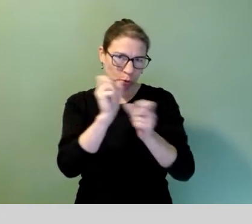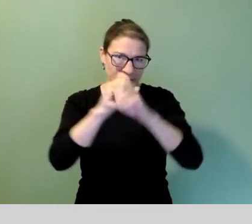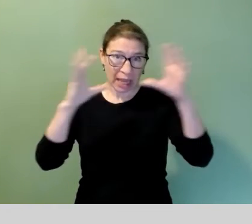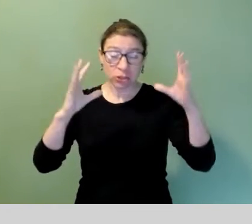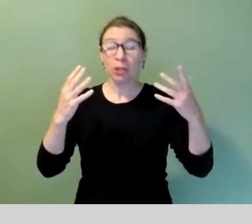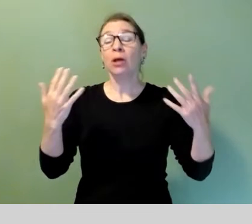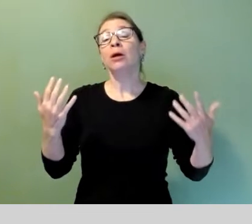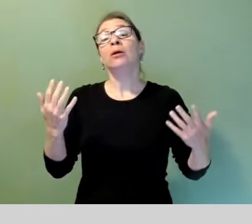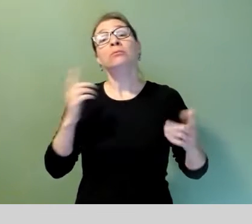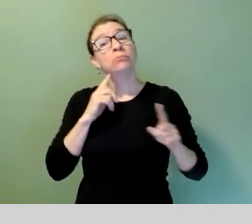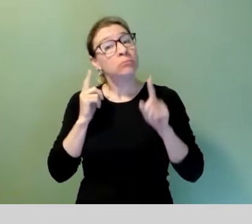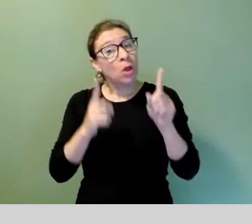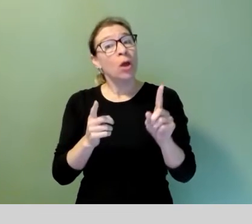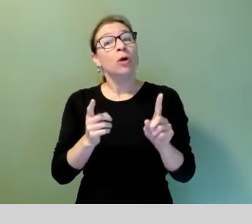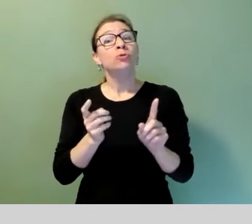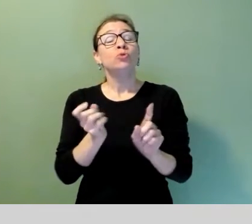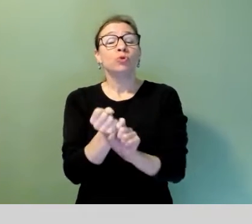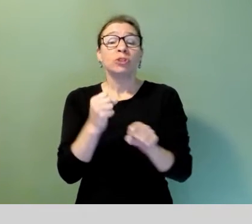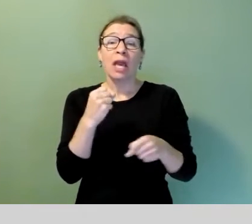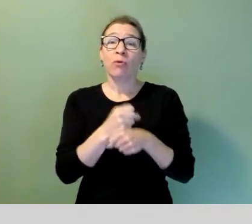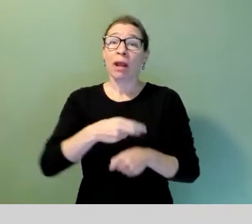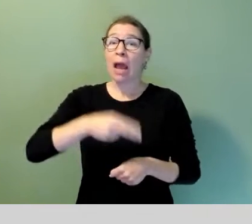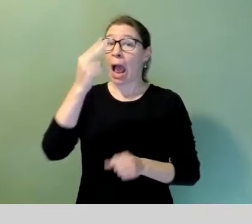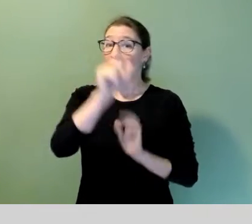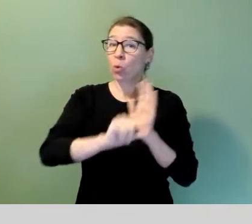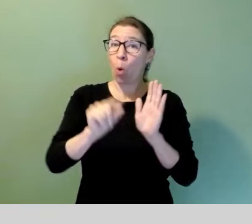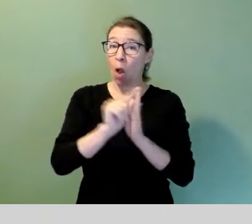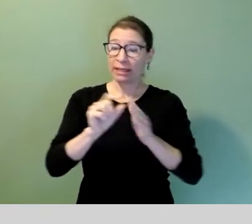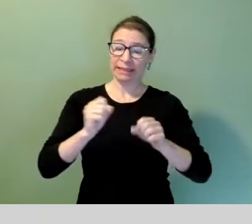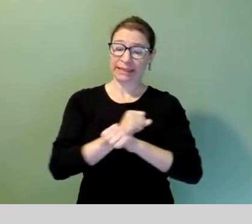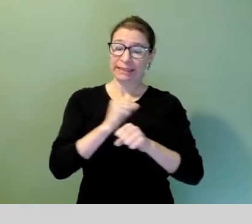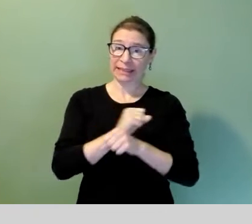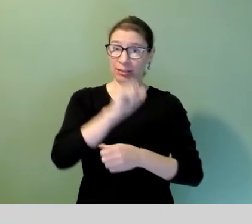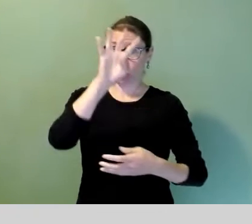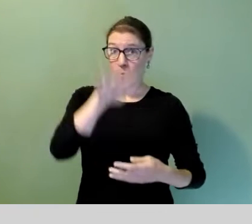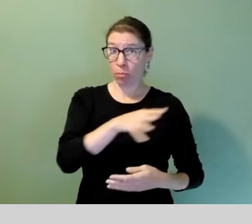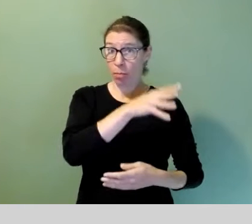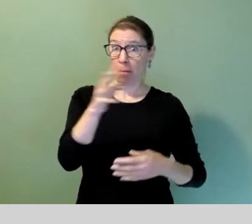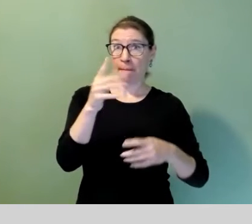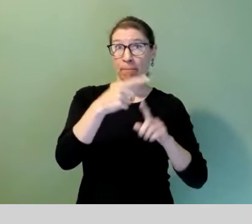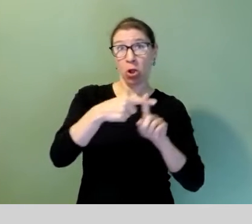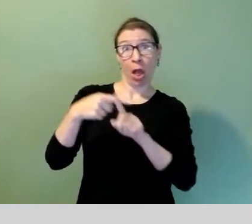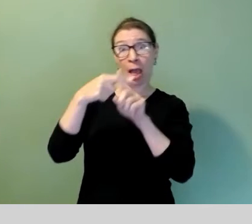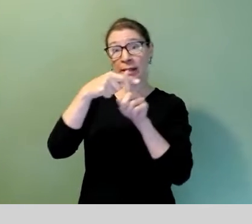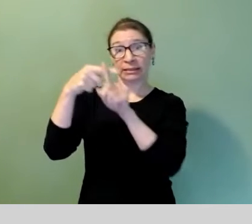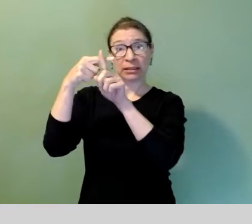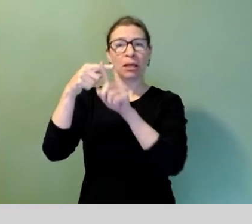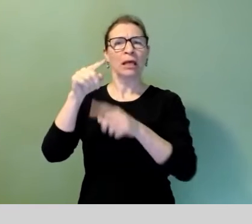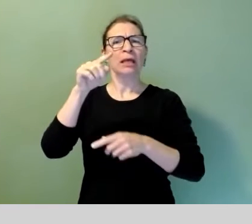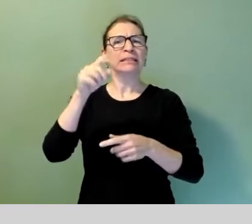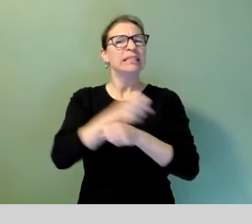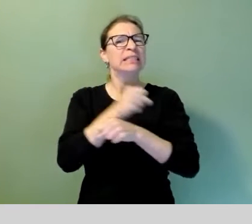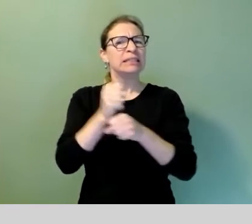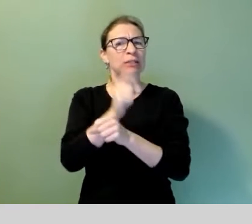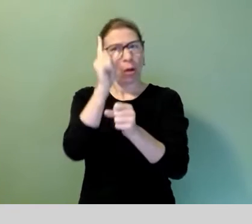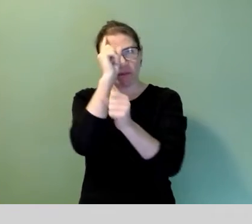to generate high quality statistical plots, statistical visualizations, that help us explore